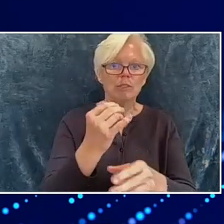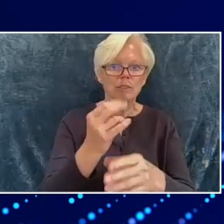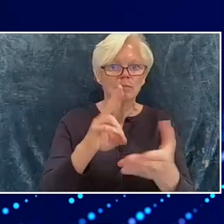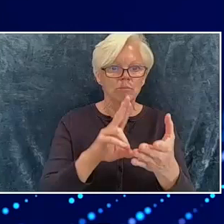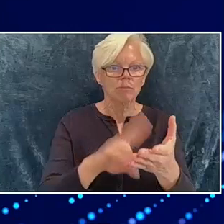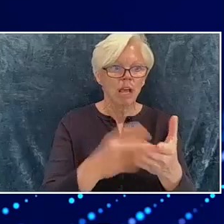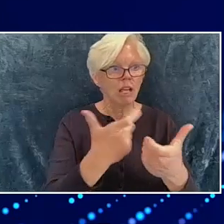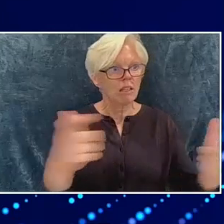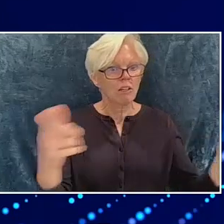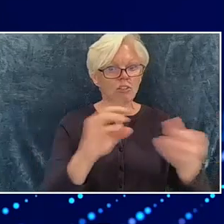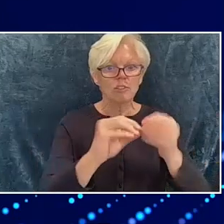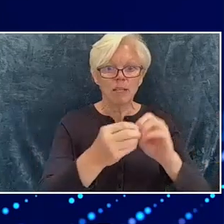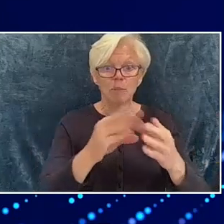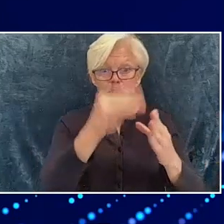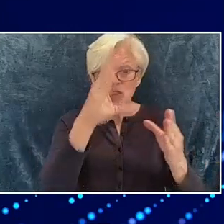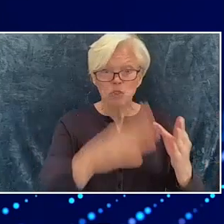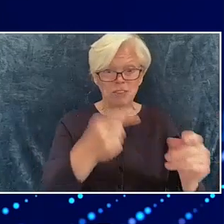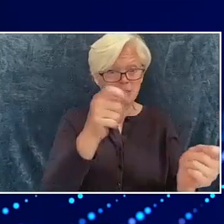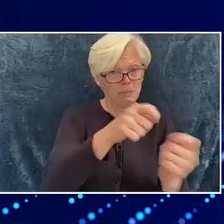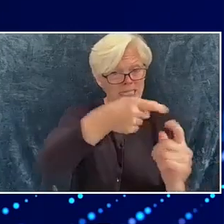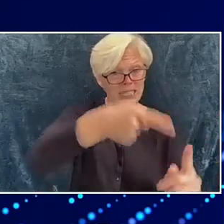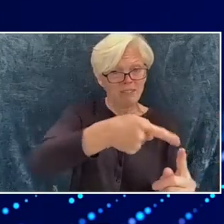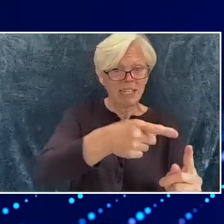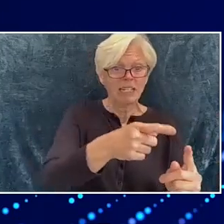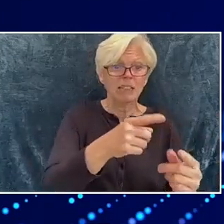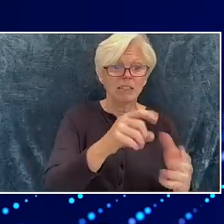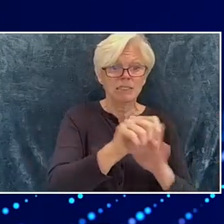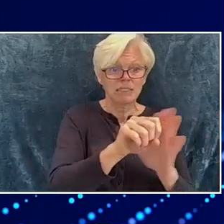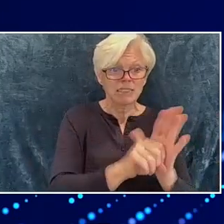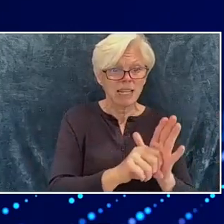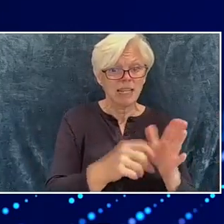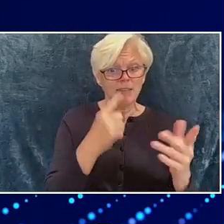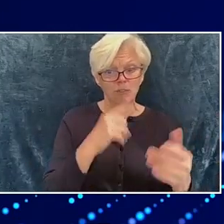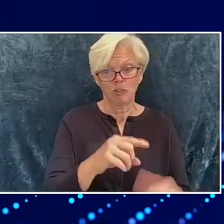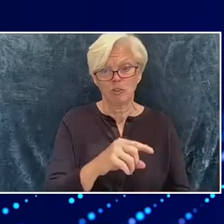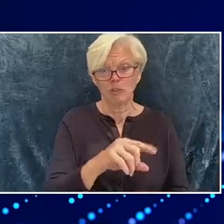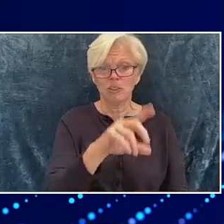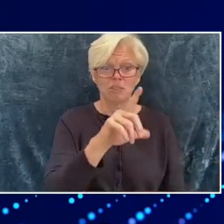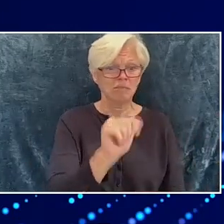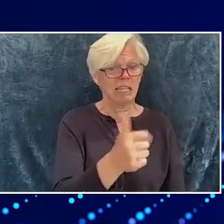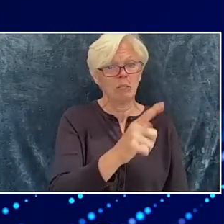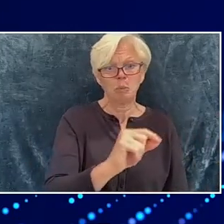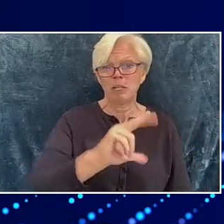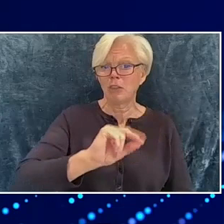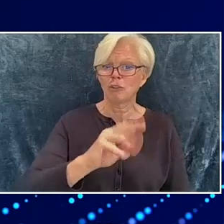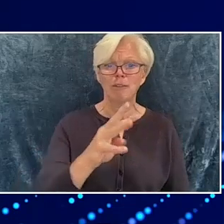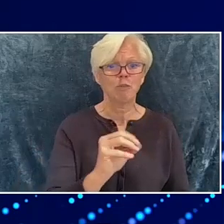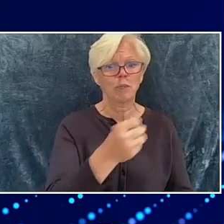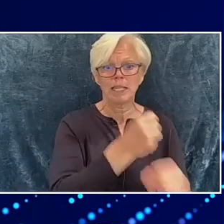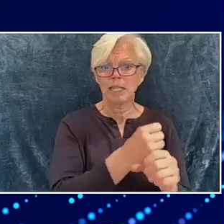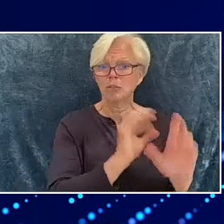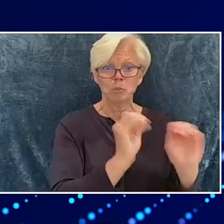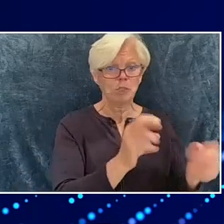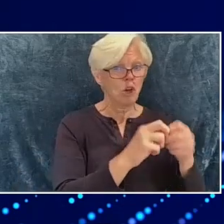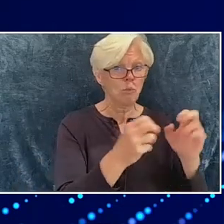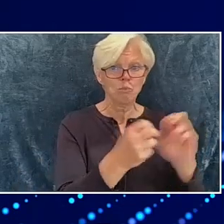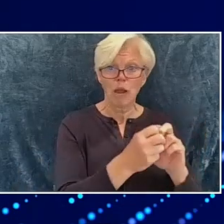for literally, literally decades now without any issues. And so trying to be more specific about